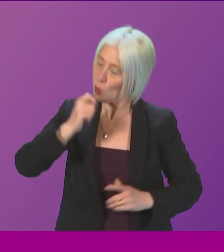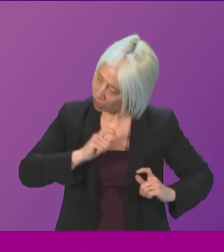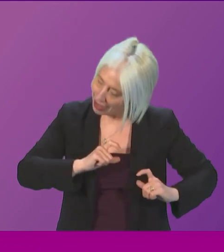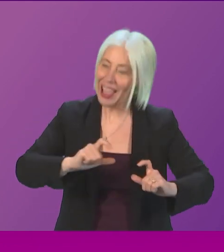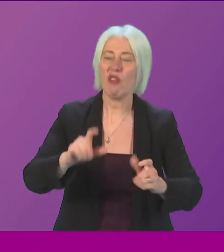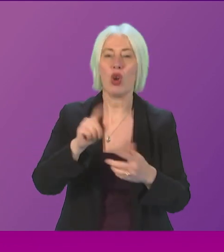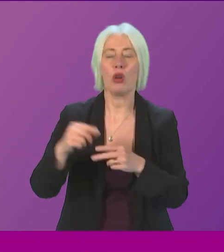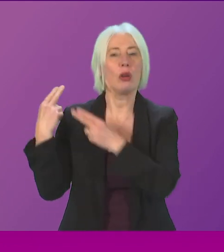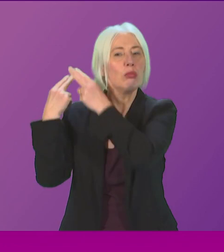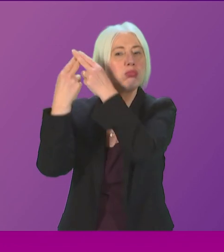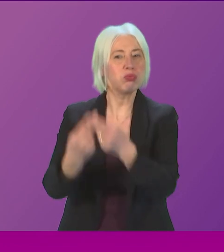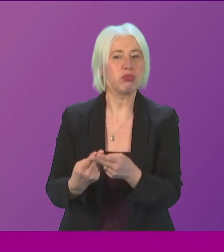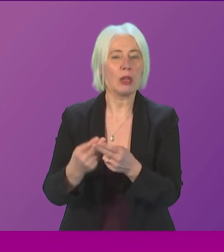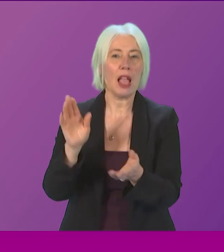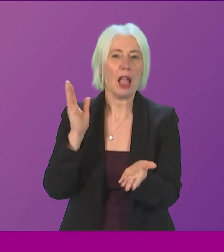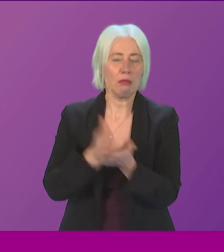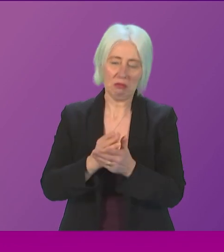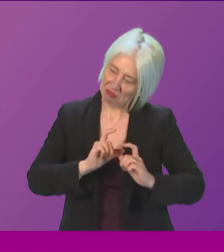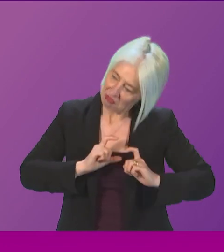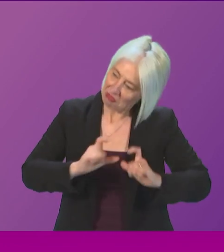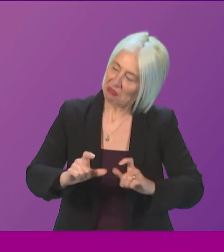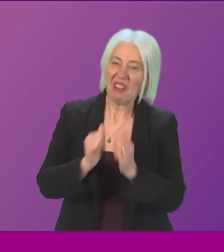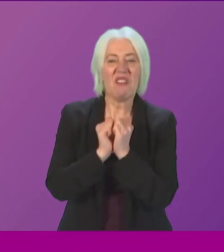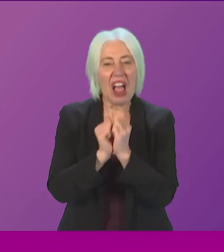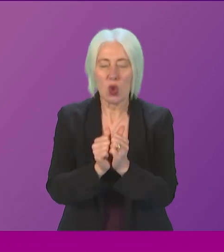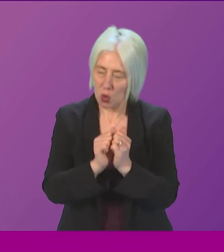legacy and uphold those timeless values.